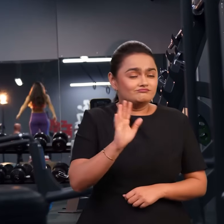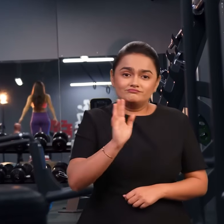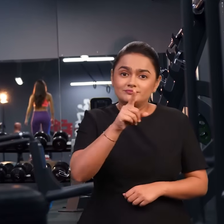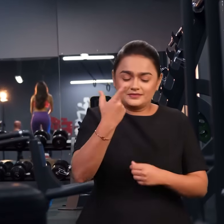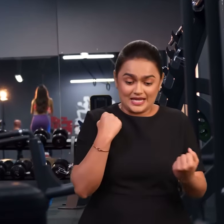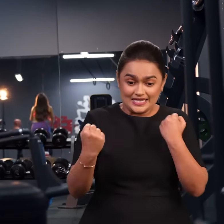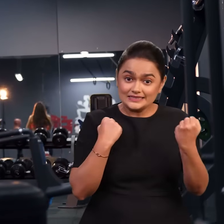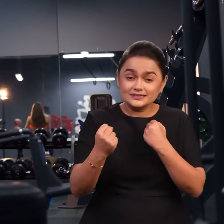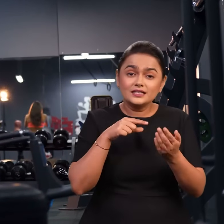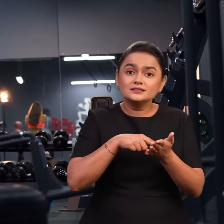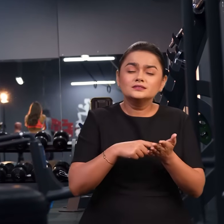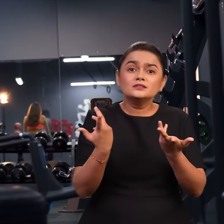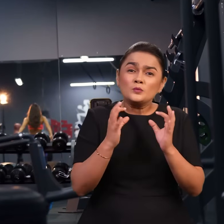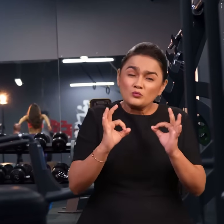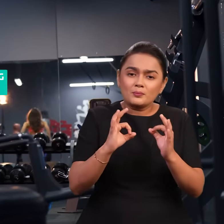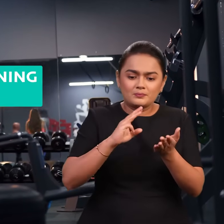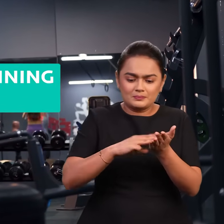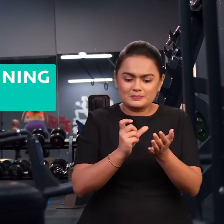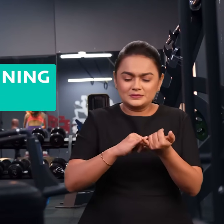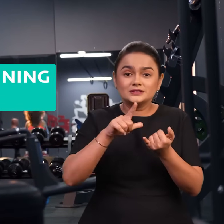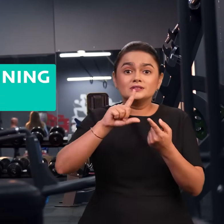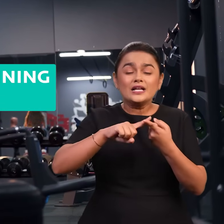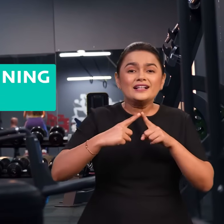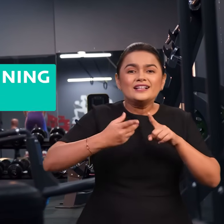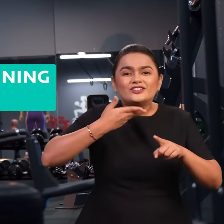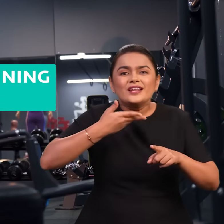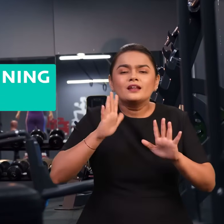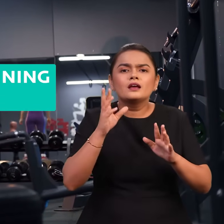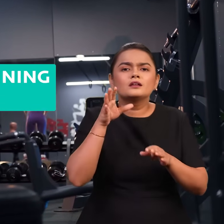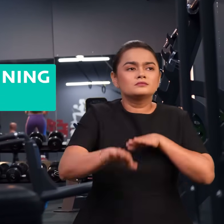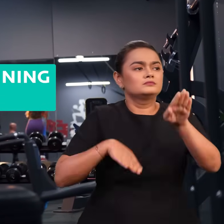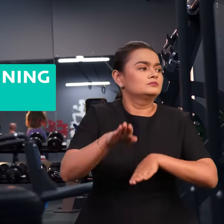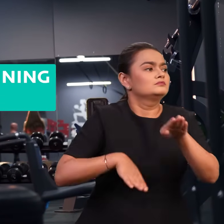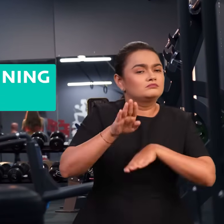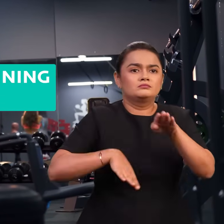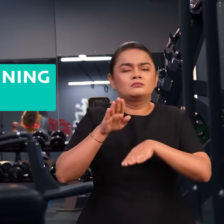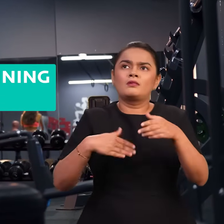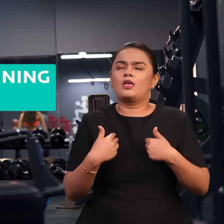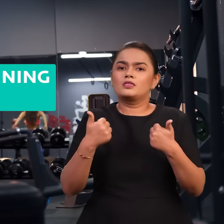Again, should be proper muscle training. Not your typical cardio exercise.